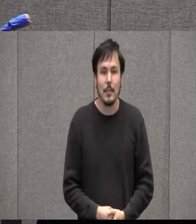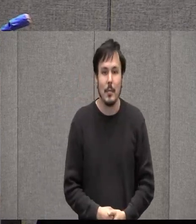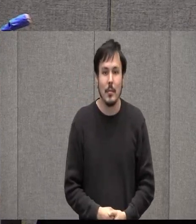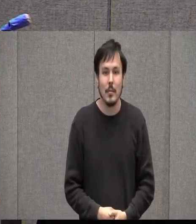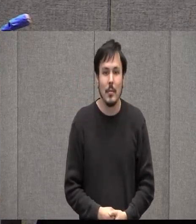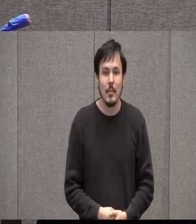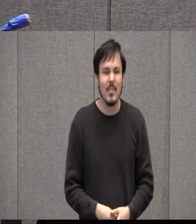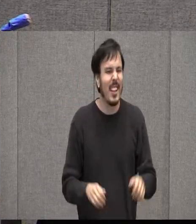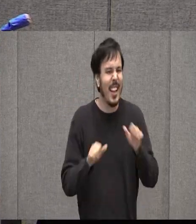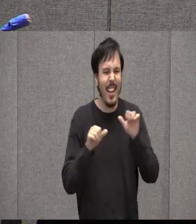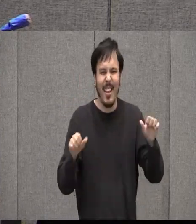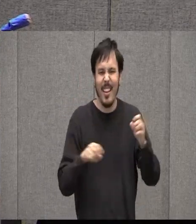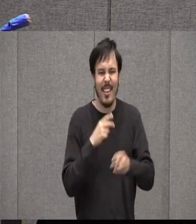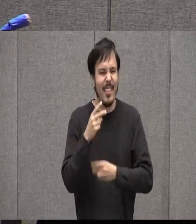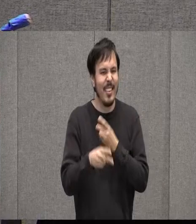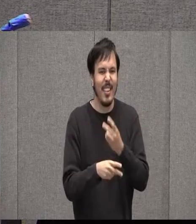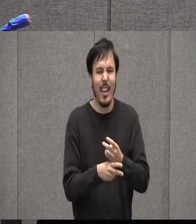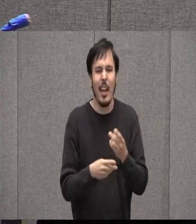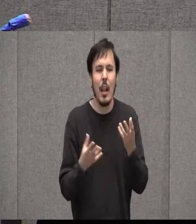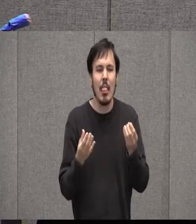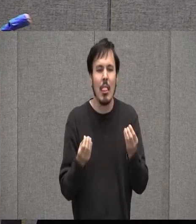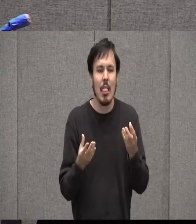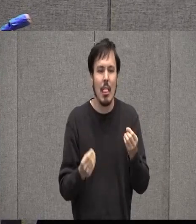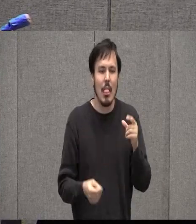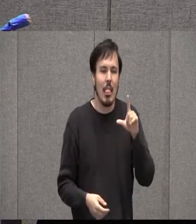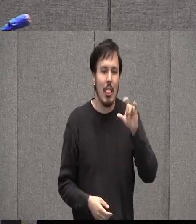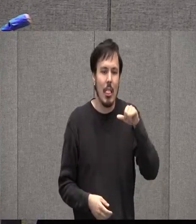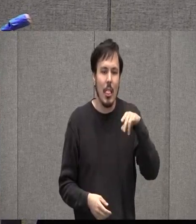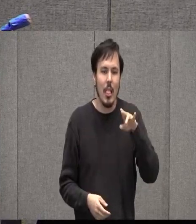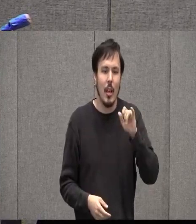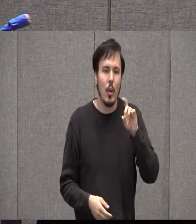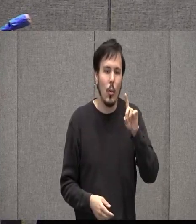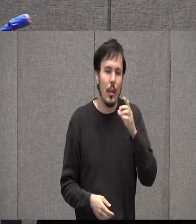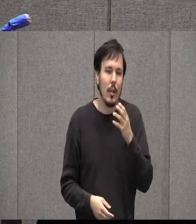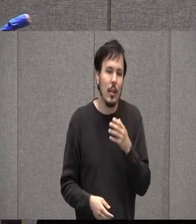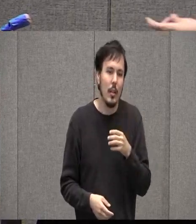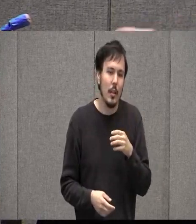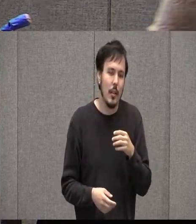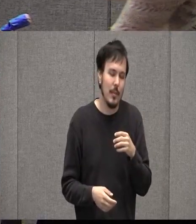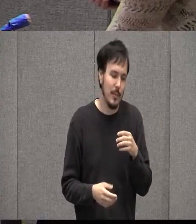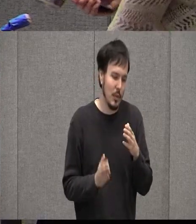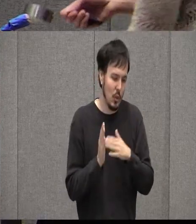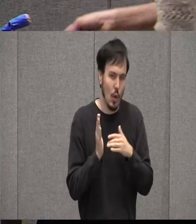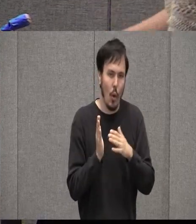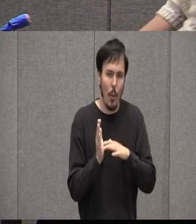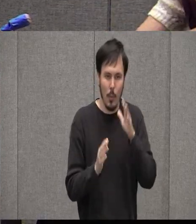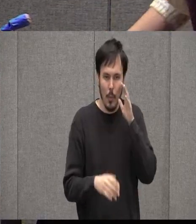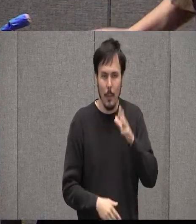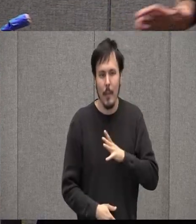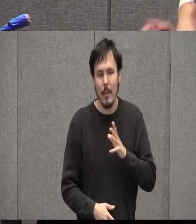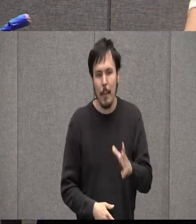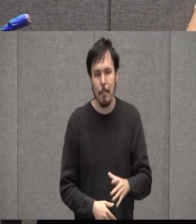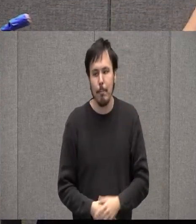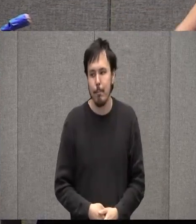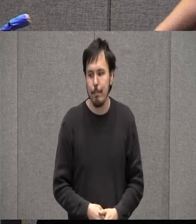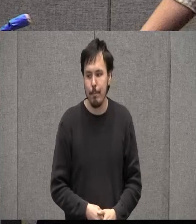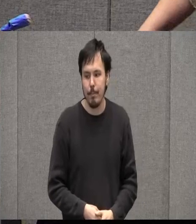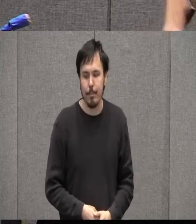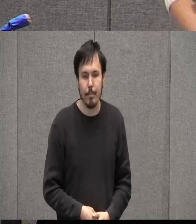Any kind of liquid coloring will work too. Okay, I'm gonna try not to make a big giant mess all over everything, but again, artists,